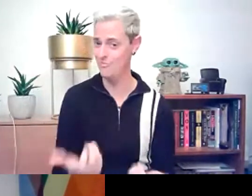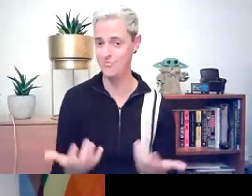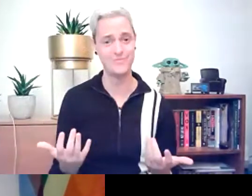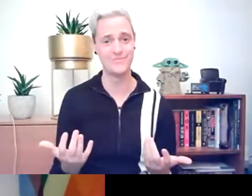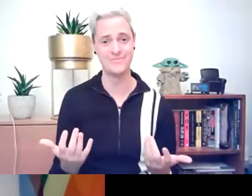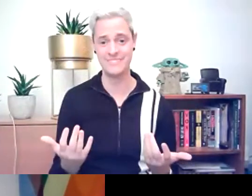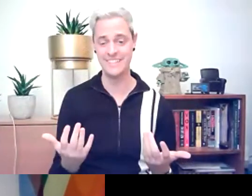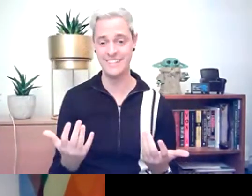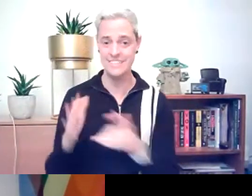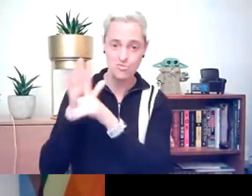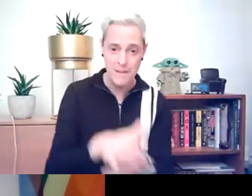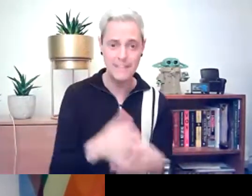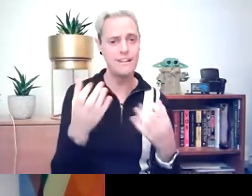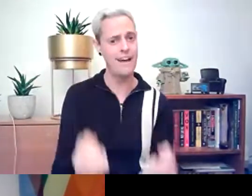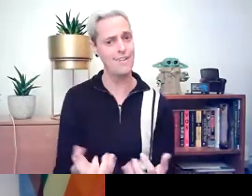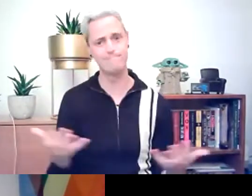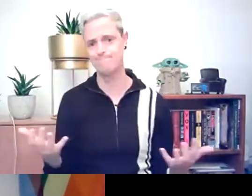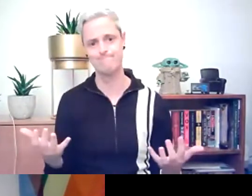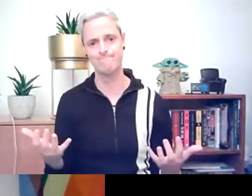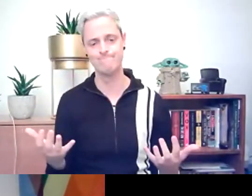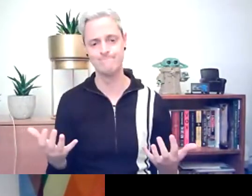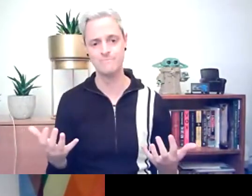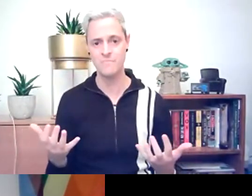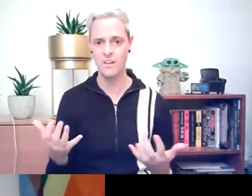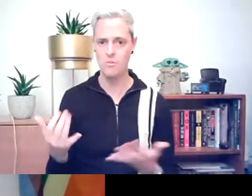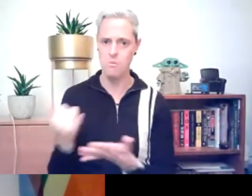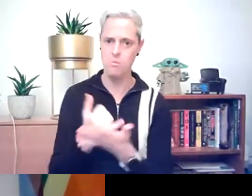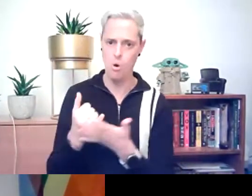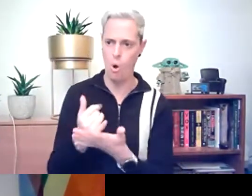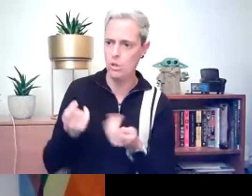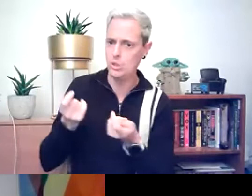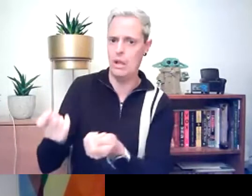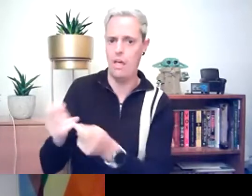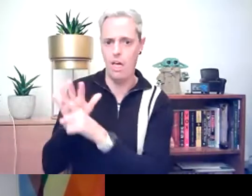18:20:33 as gender, non binary, or gender non conforming, in some way, you know, all